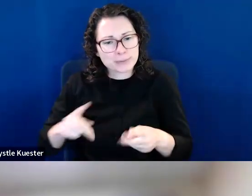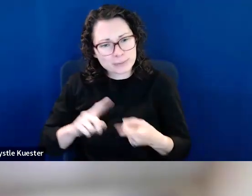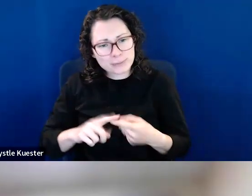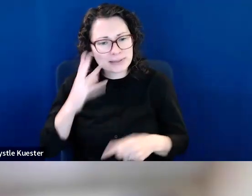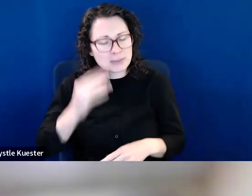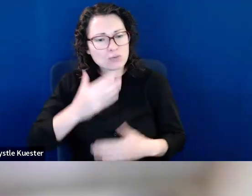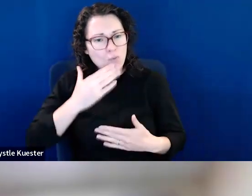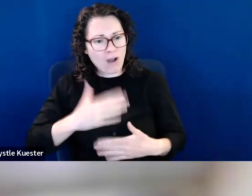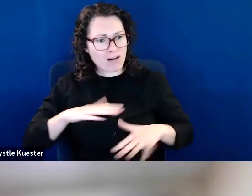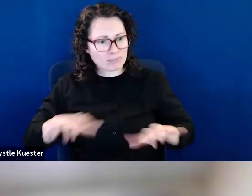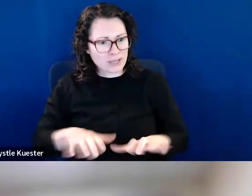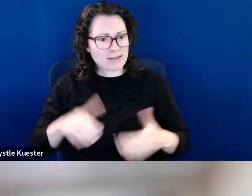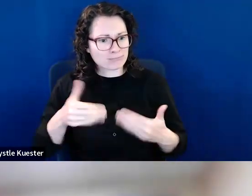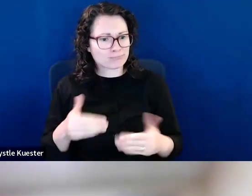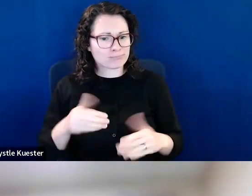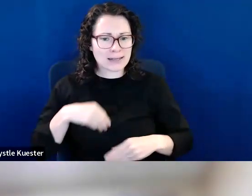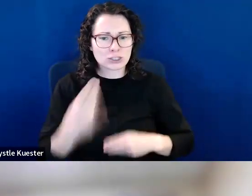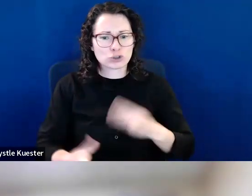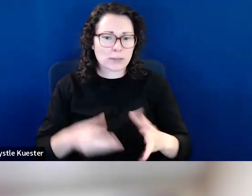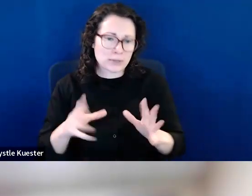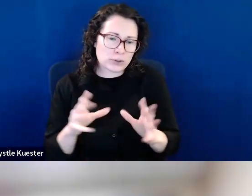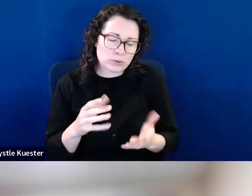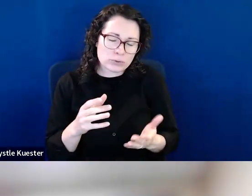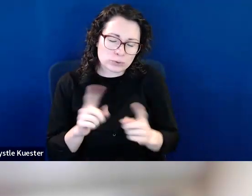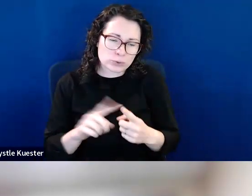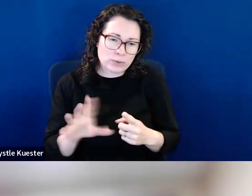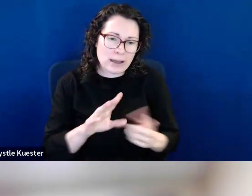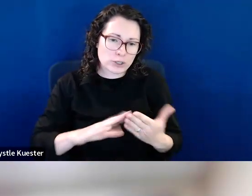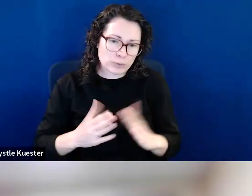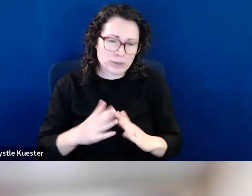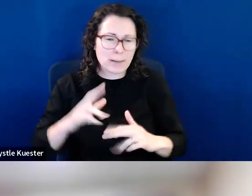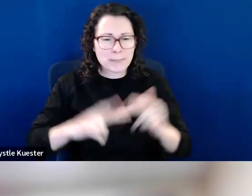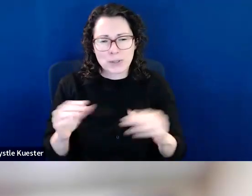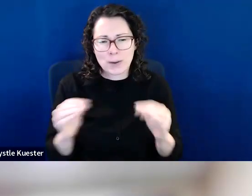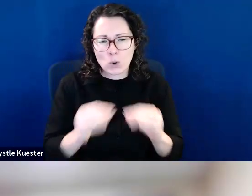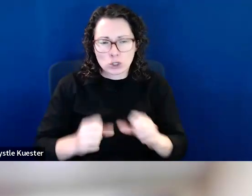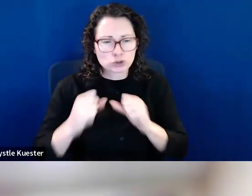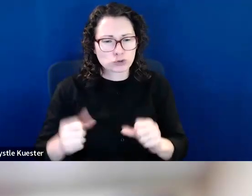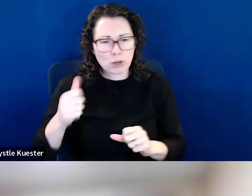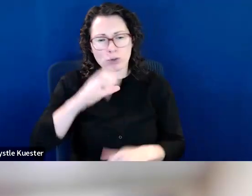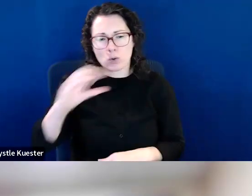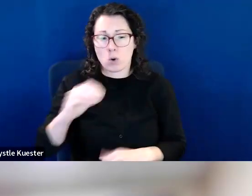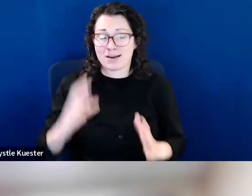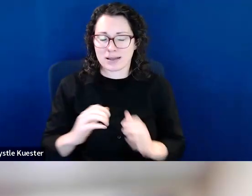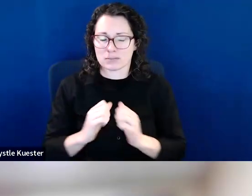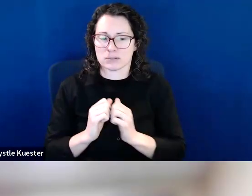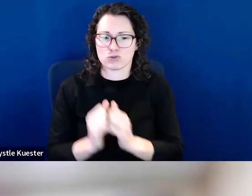and contribute meaningfully to their communities, building a stronger Oregon together. Oregonians